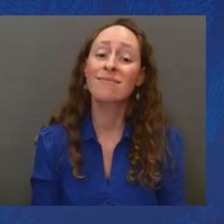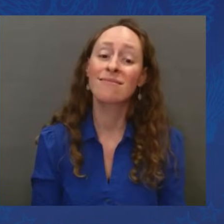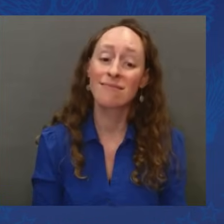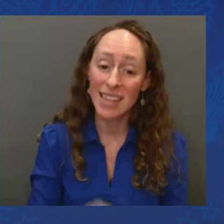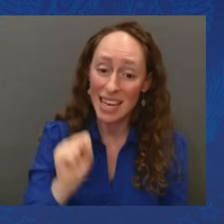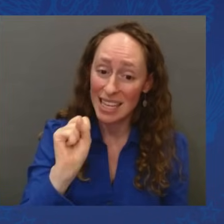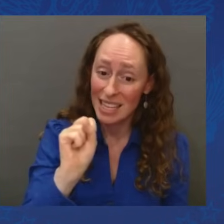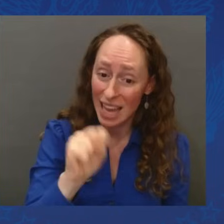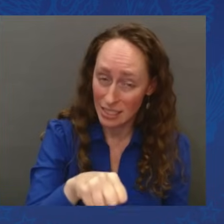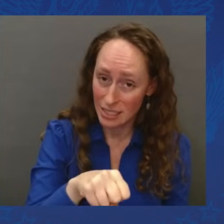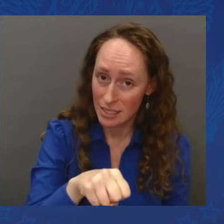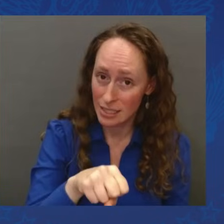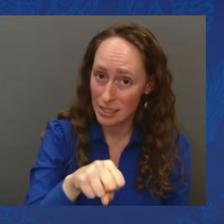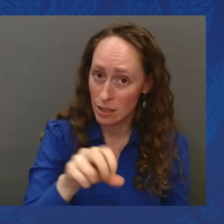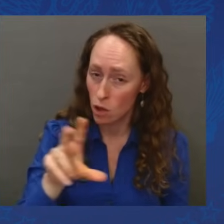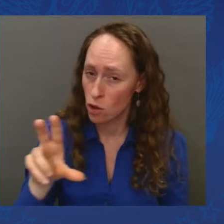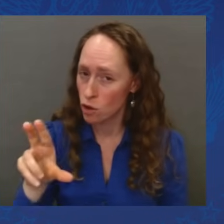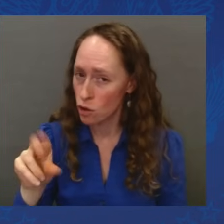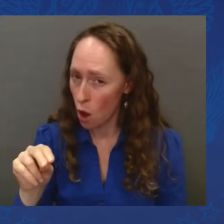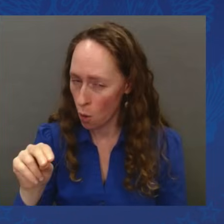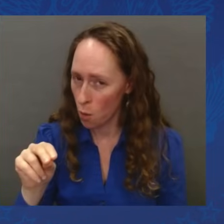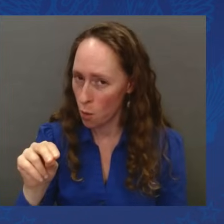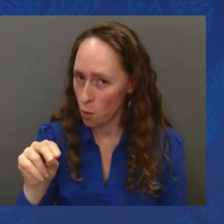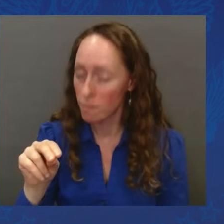in moving on the hostage negotiation,